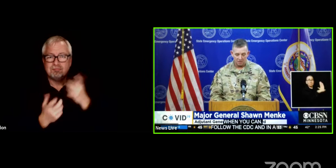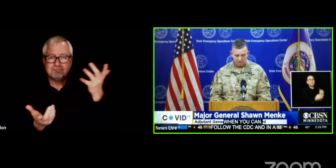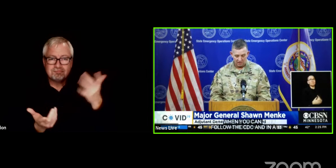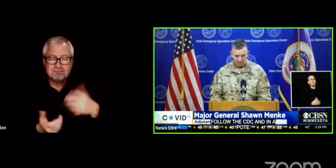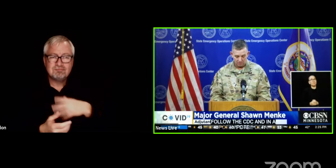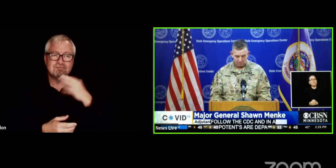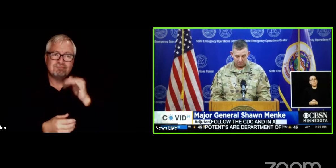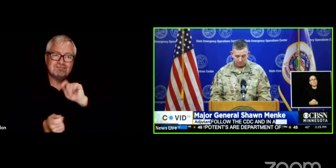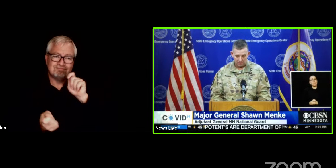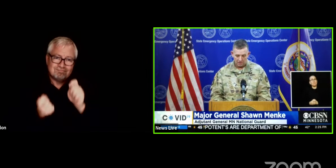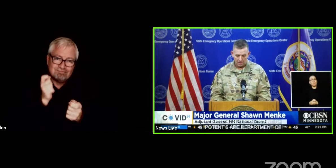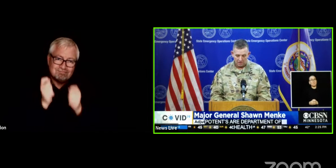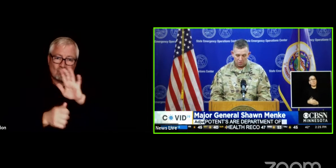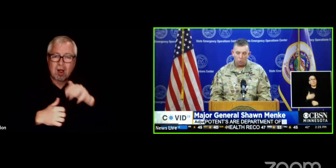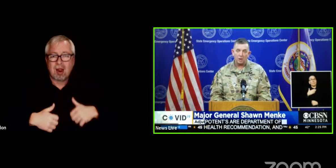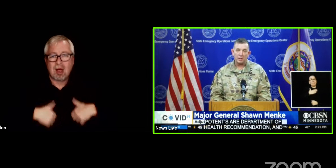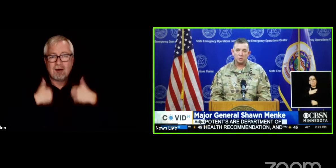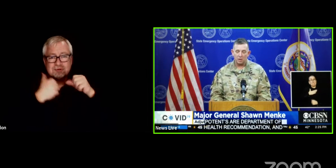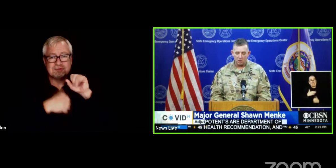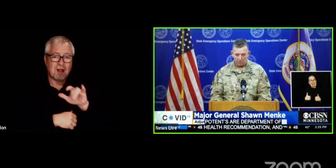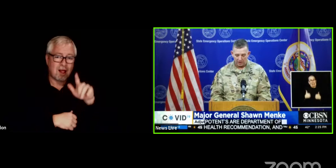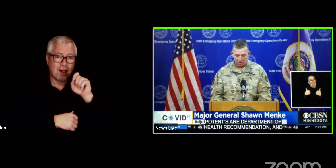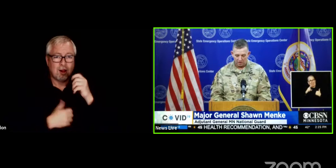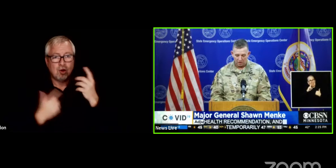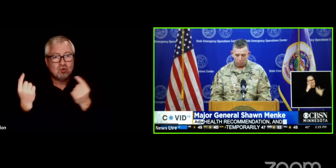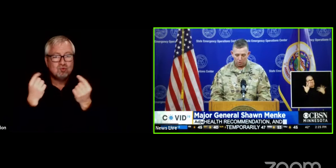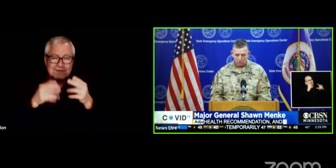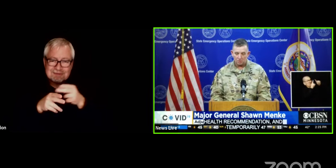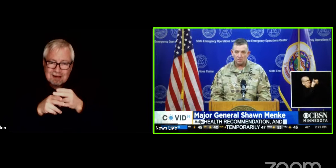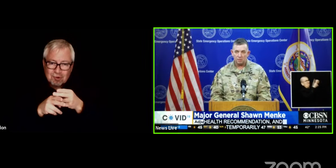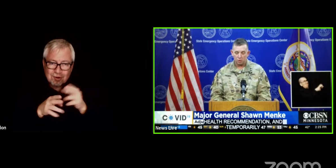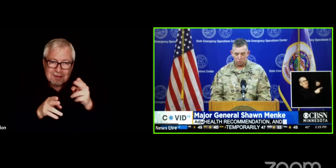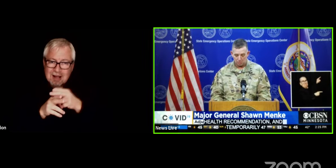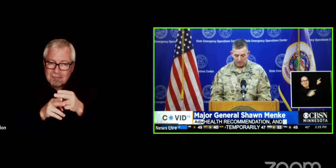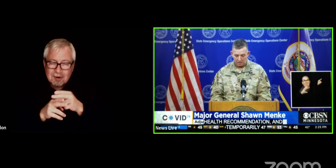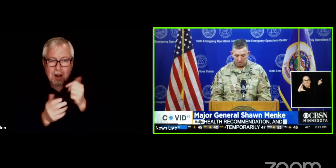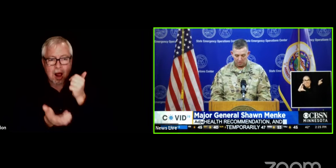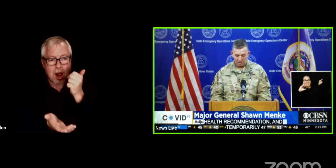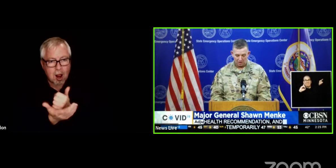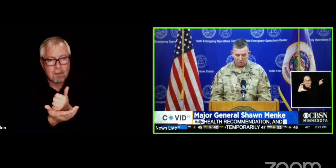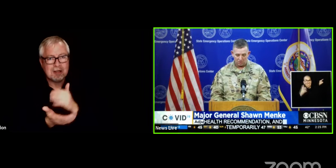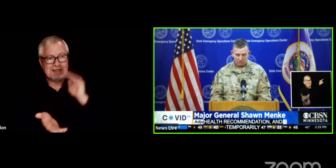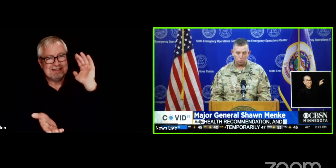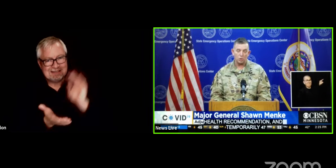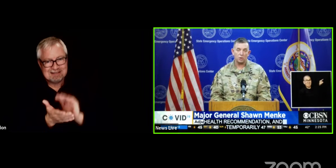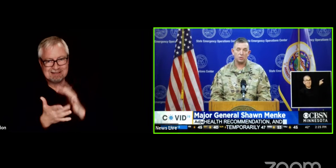THE DISEASE. DOING THIS WILL HELP OUR HEALTH CARE WORKERS, FIRST RESPONDERS AND OTHER ESSENTIAL WORKERS